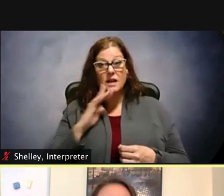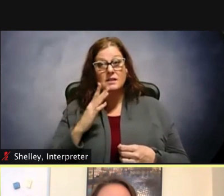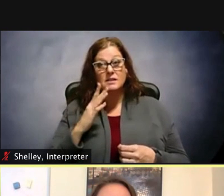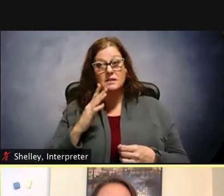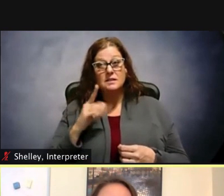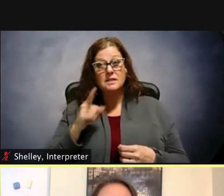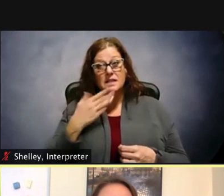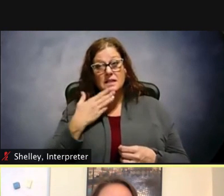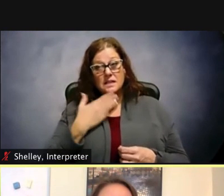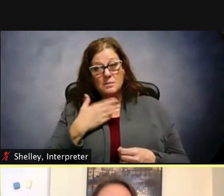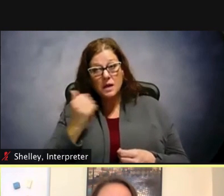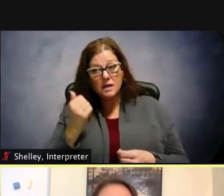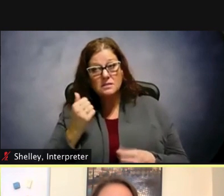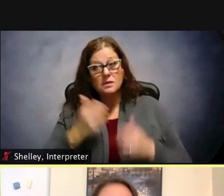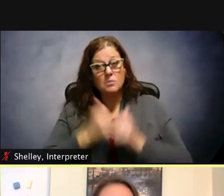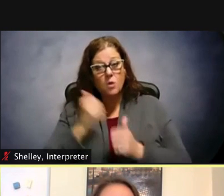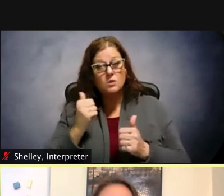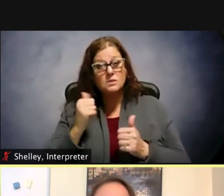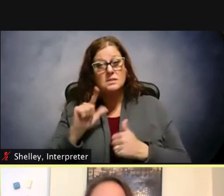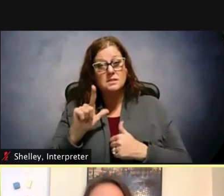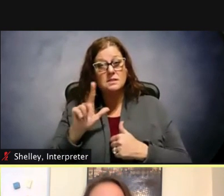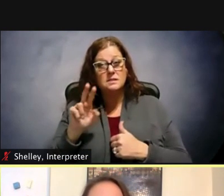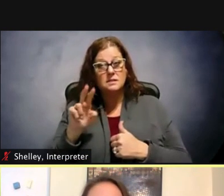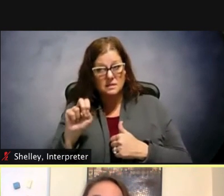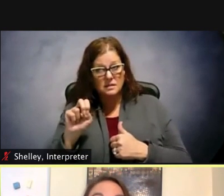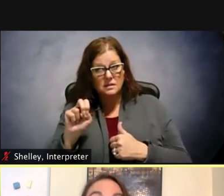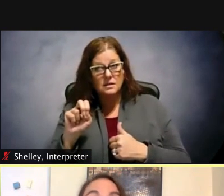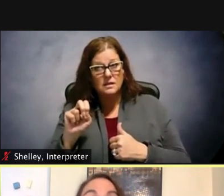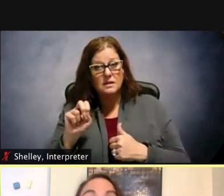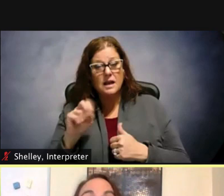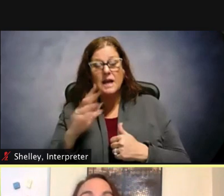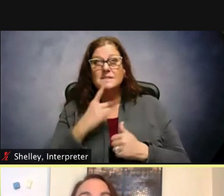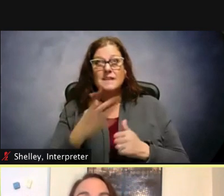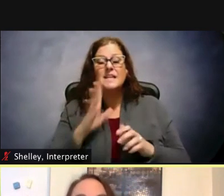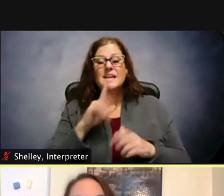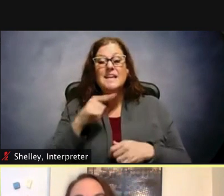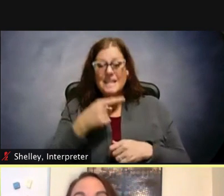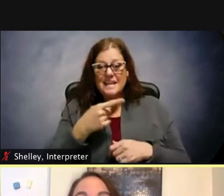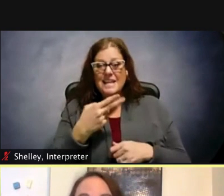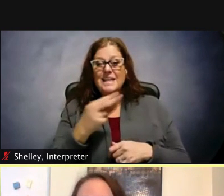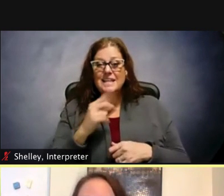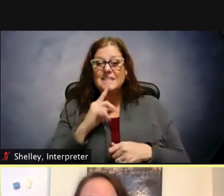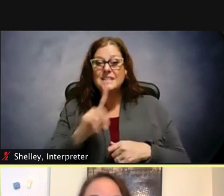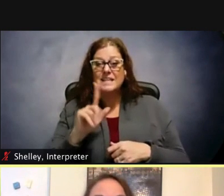and the most least restrictive.. I said that wrong he's in the least restrictive environment with us,